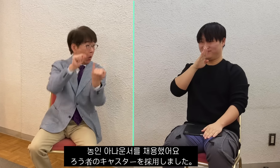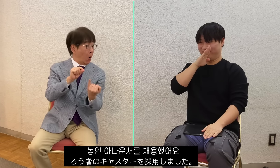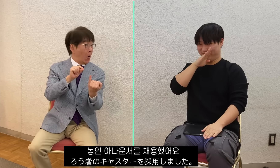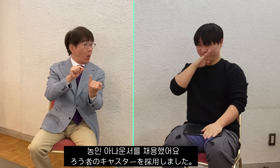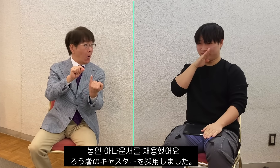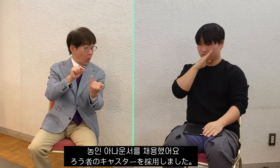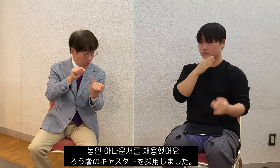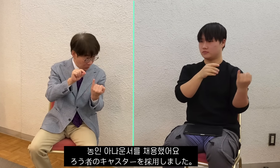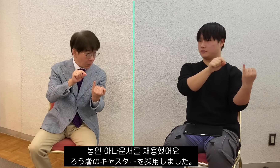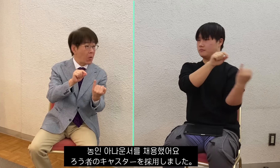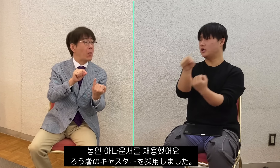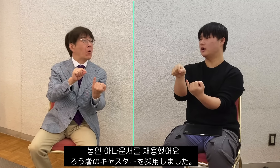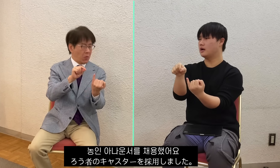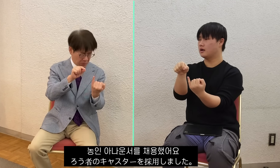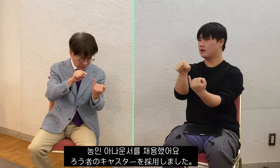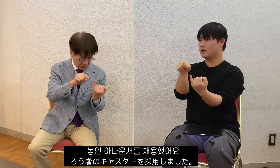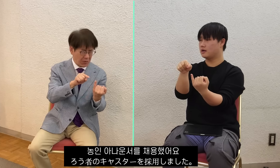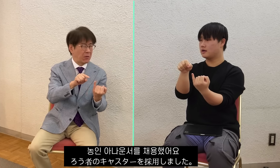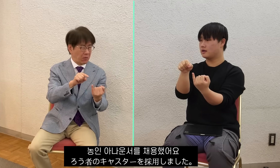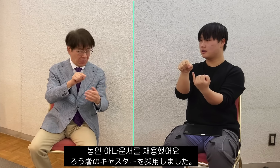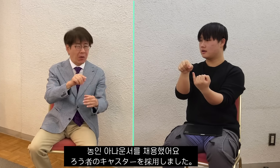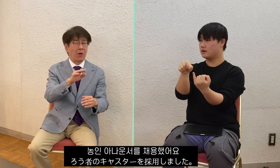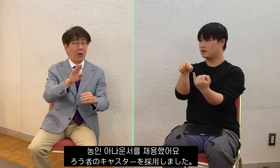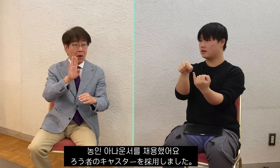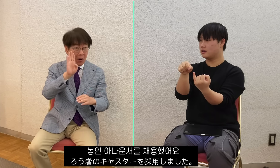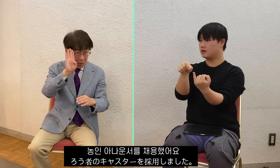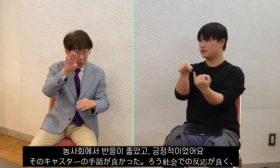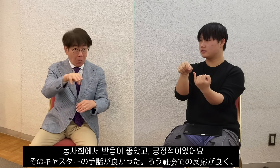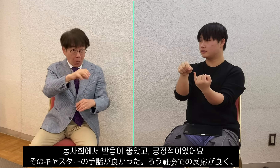a deaf announcer was hired.